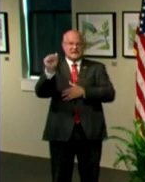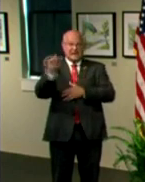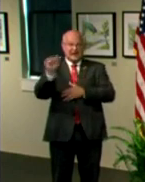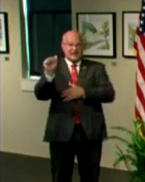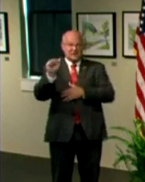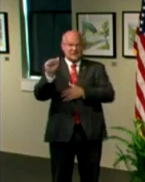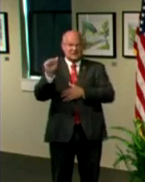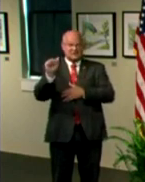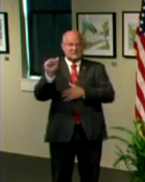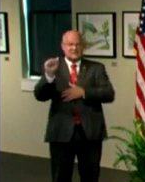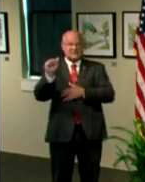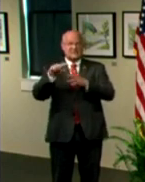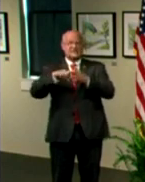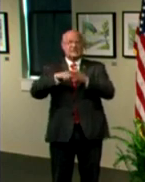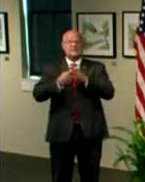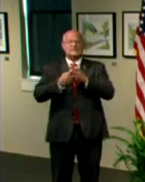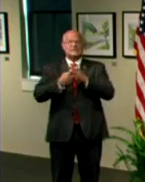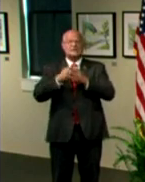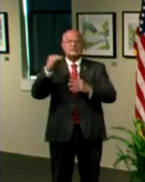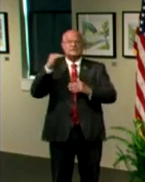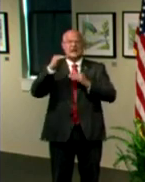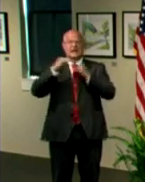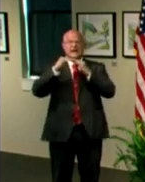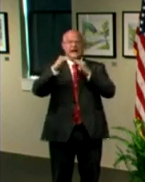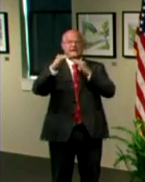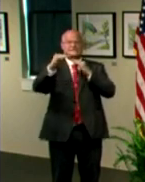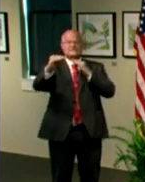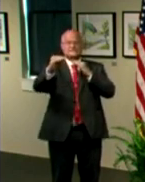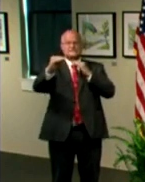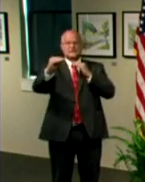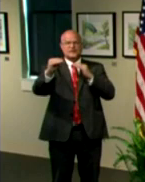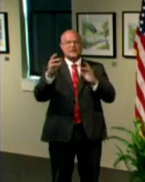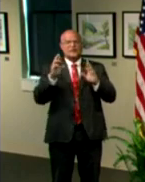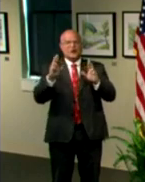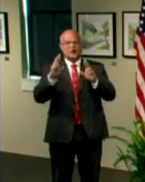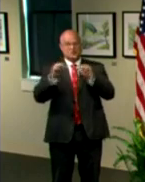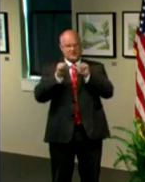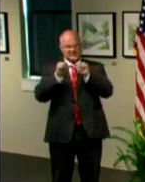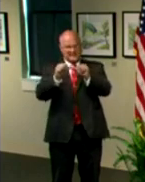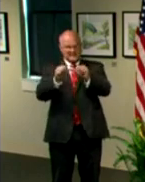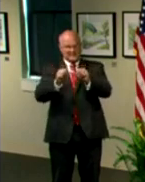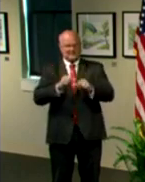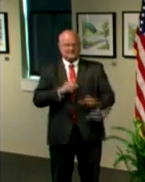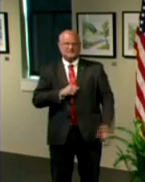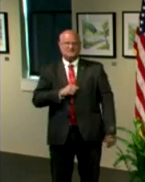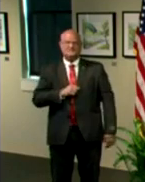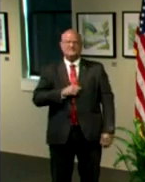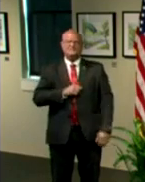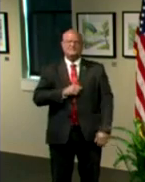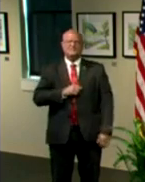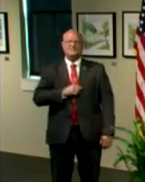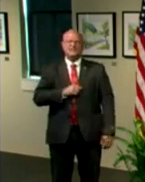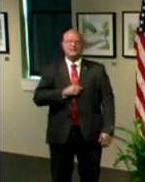GROWTH THAT YOU SAW AND PERCENTAGEWISE, YOU CAN SEE ON THE ROLLING AVERAGE IS STARTING